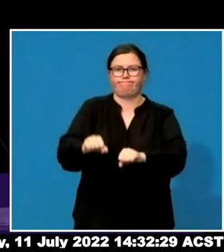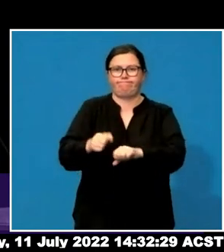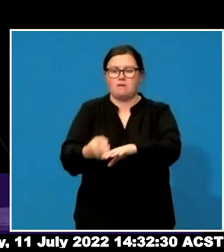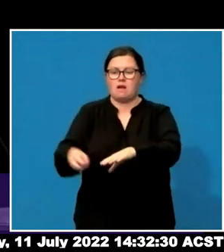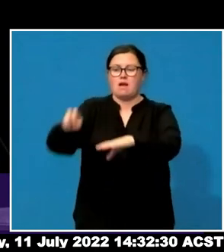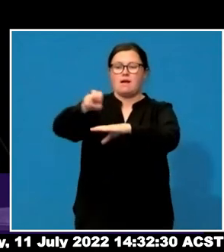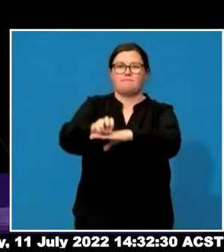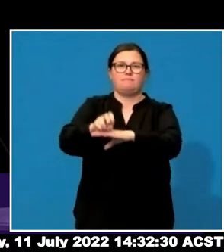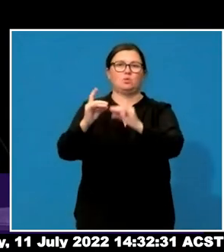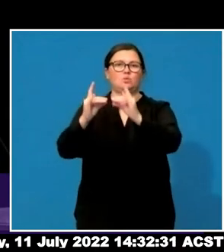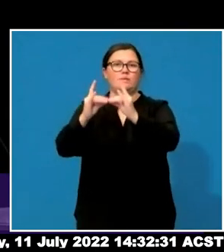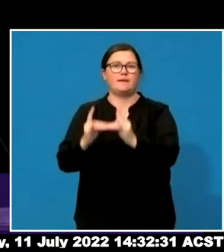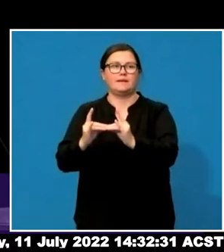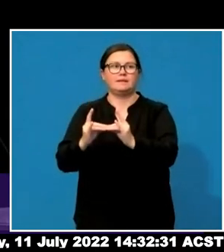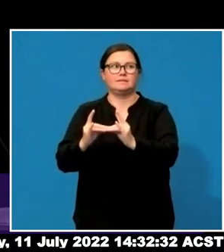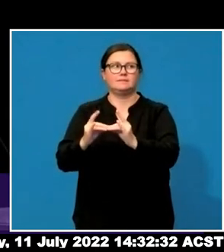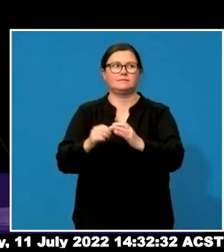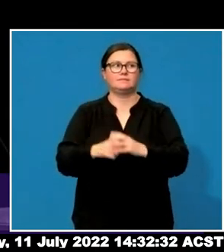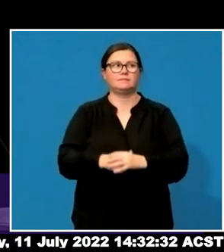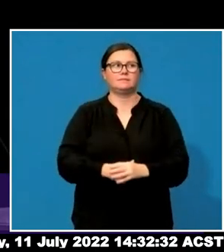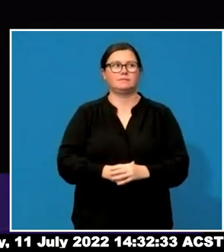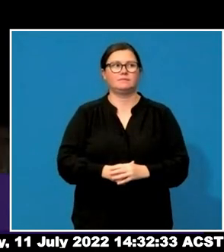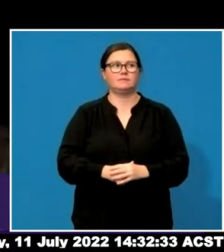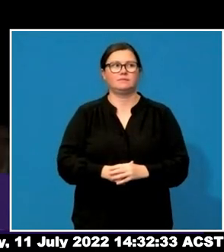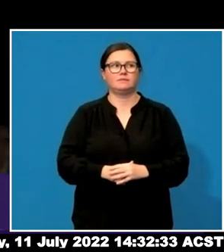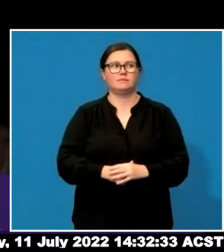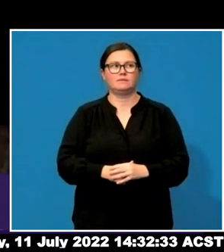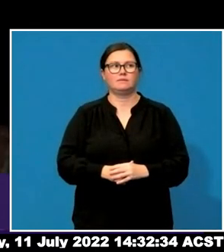I neglected at the start of the evidence to indicate that Joan's legal